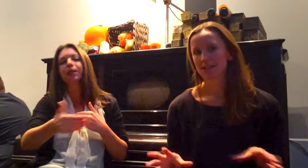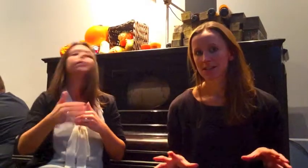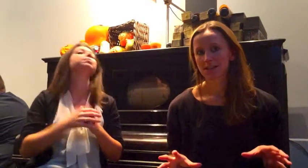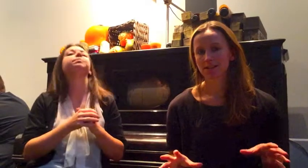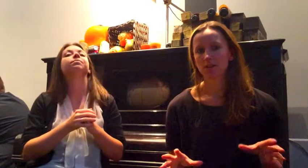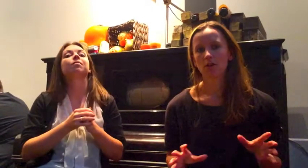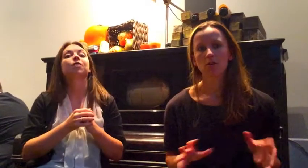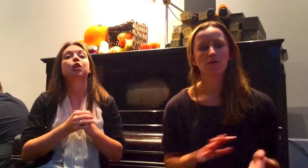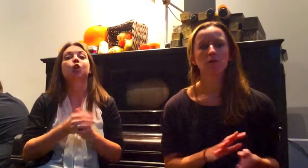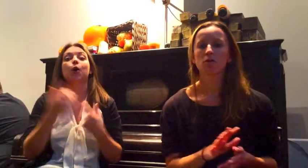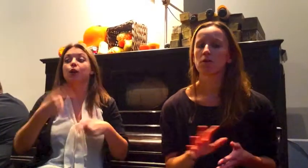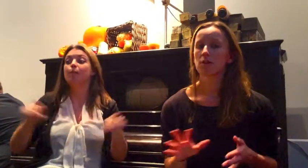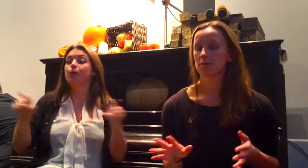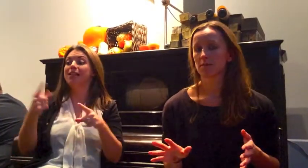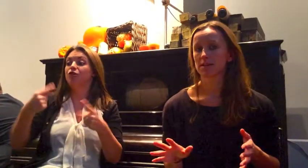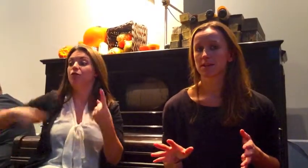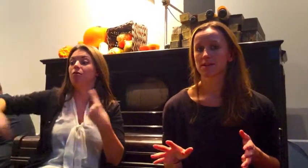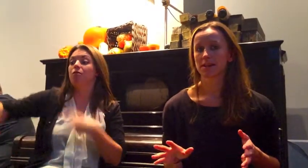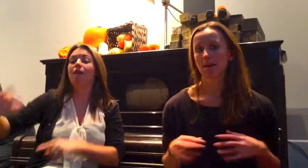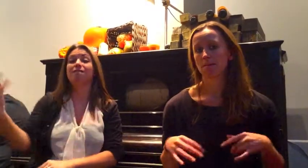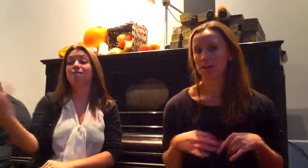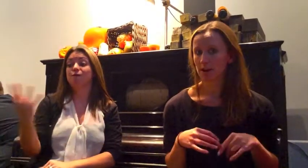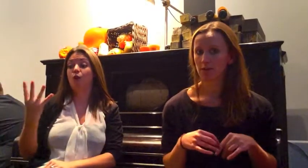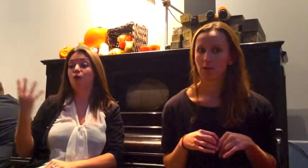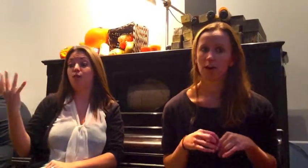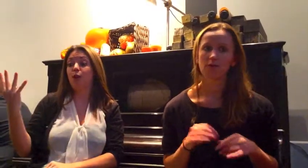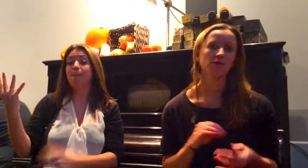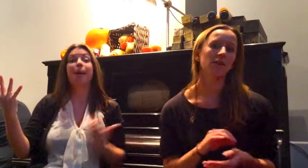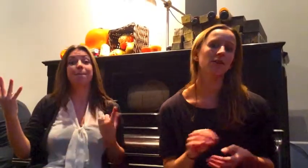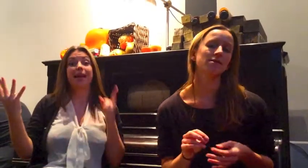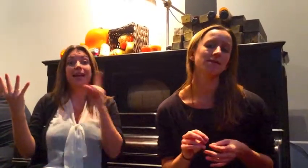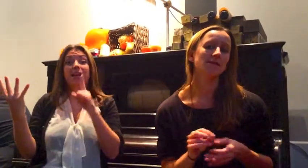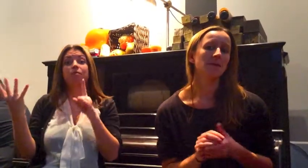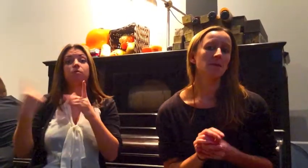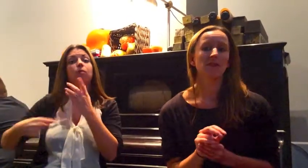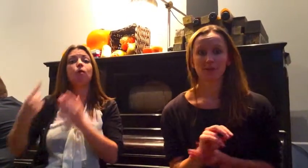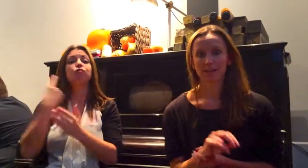In terms of coordinating the musicians, all four of the musicians, and myself are freelance,